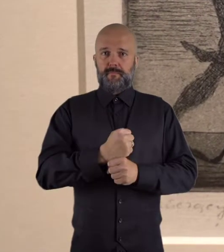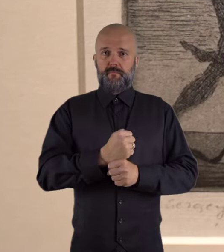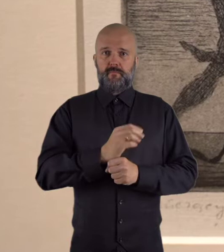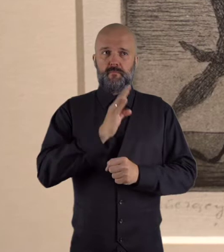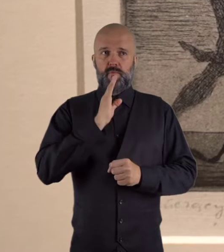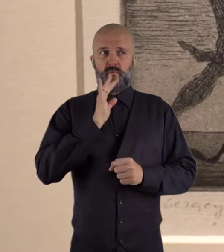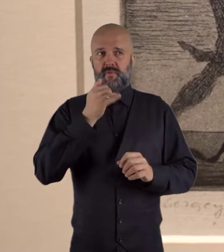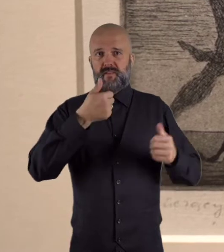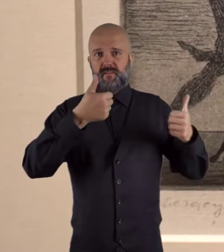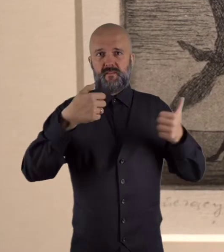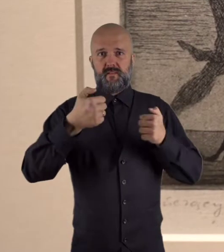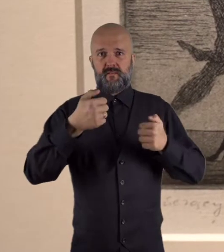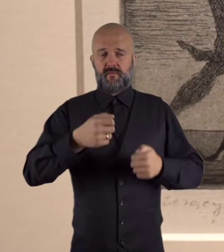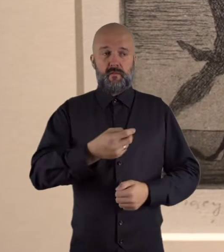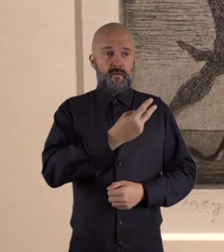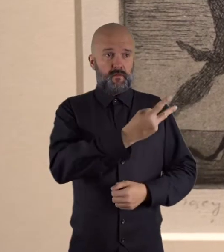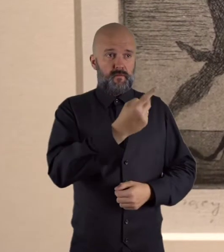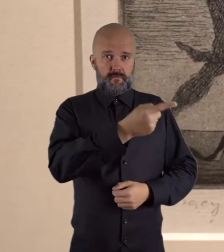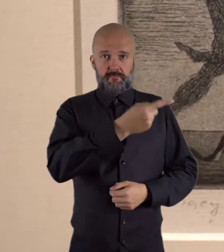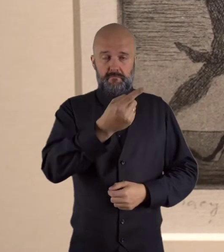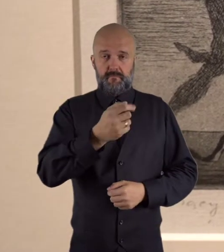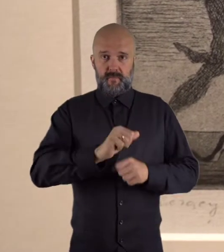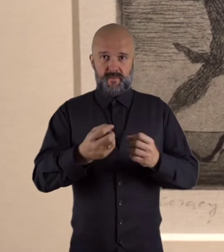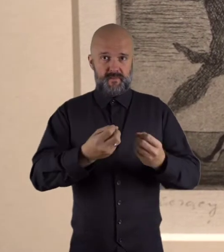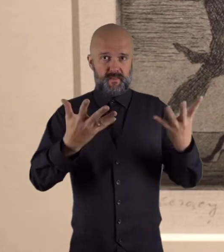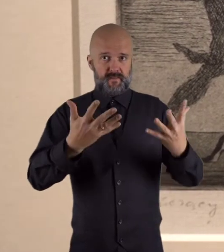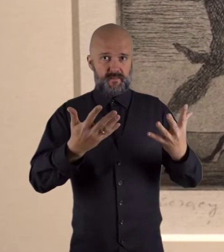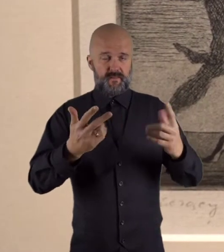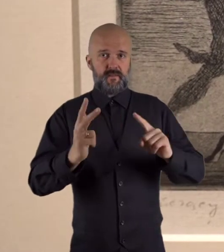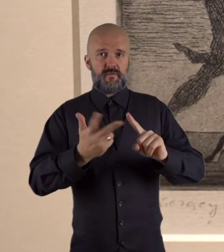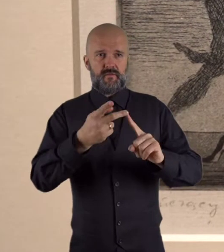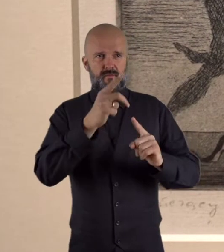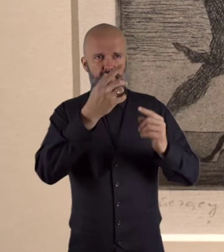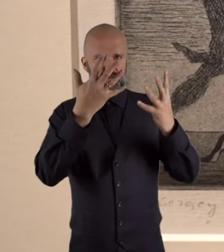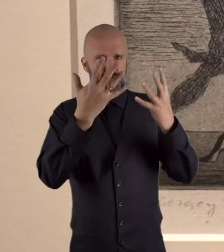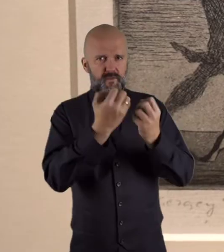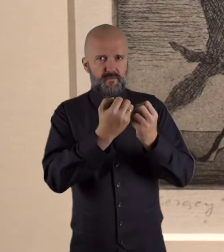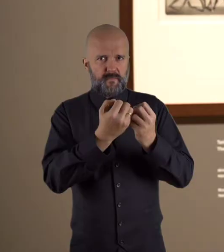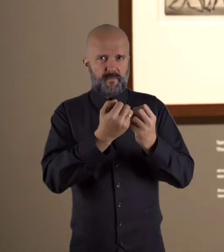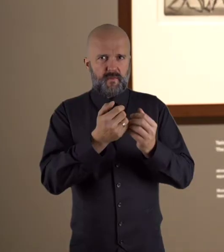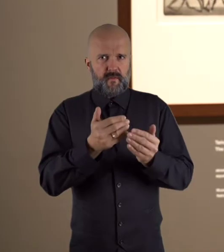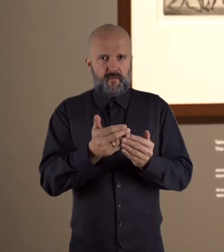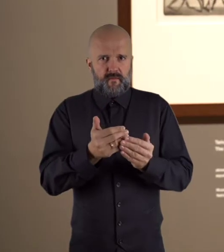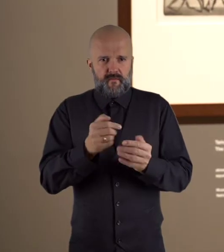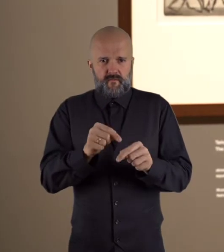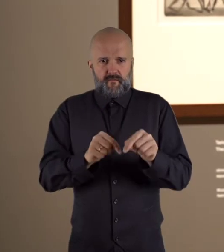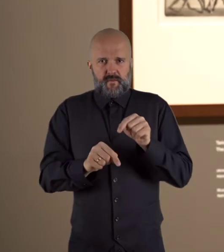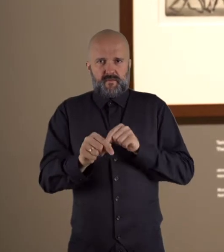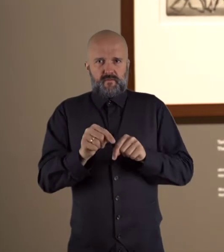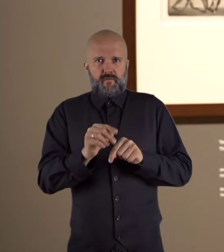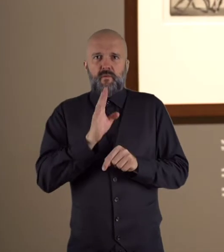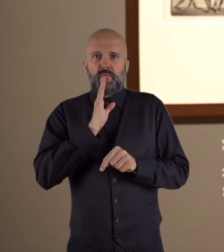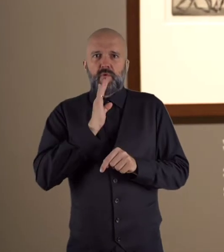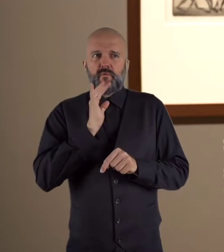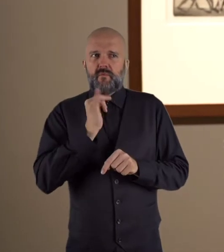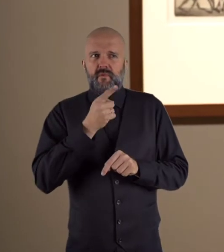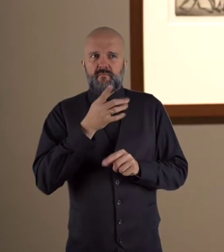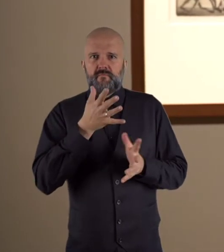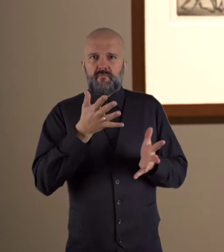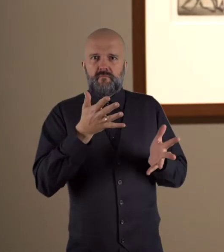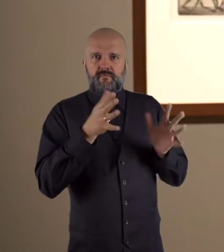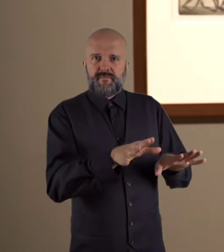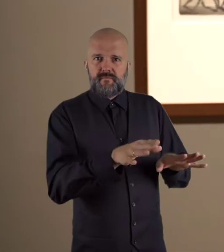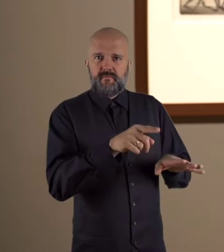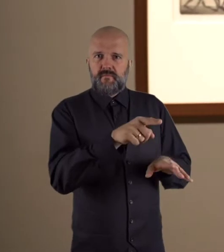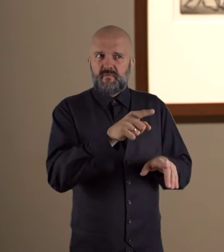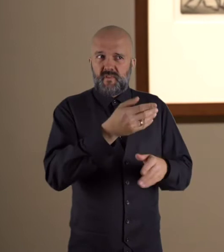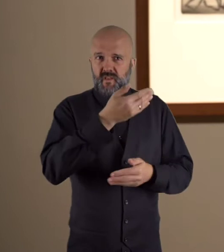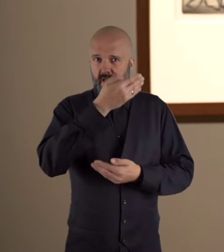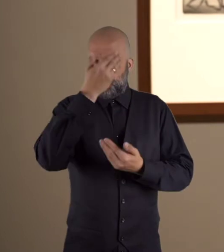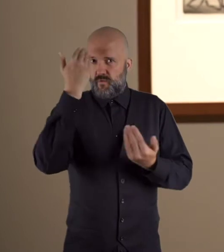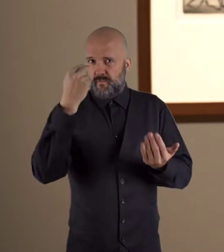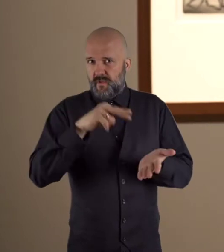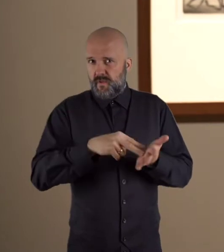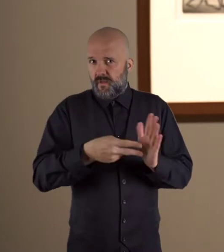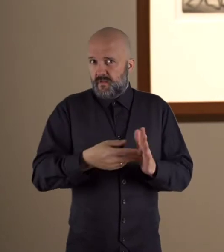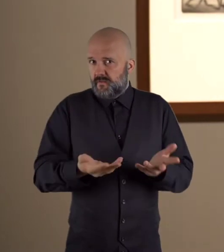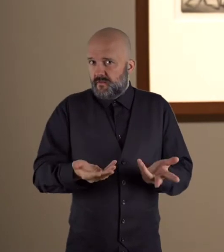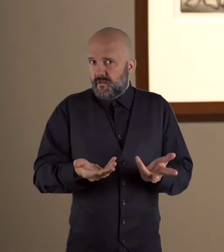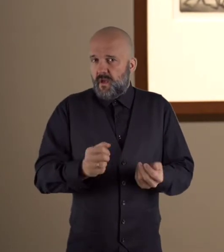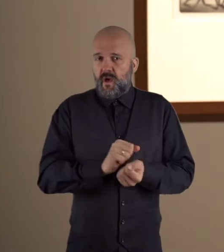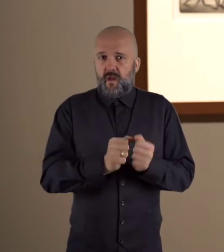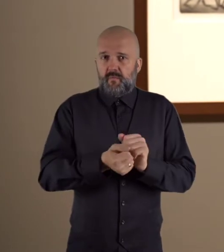, the first two are light, the third one is dark, withdrawn, as if she was caught in the inability to dance, in the inability to play a role,